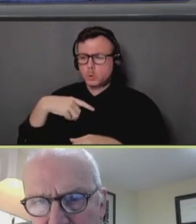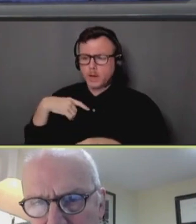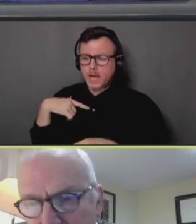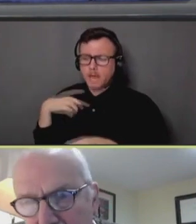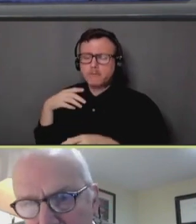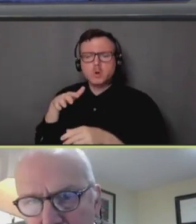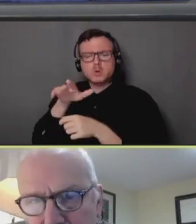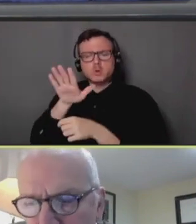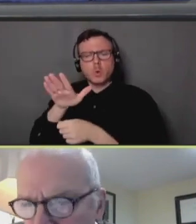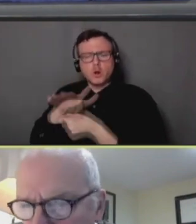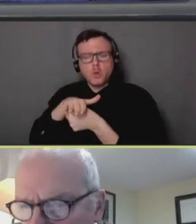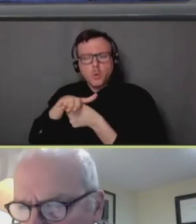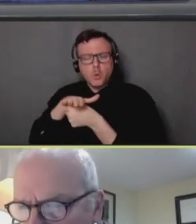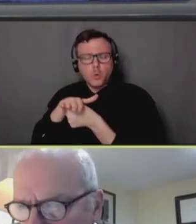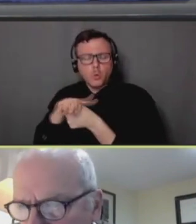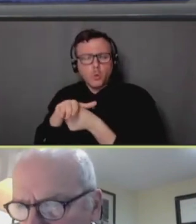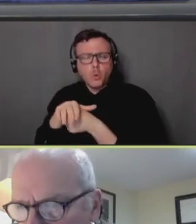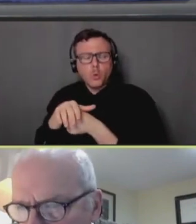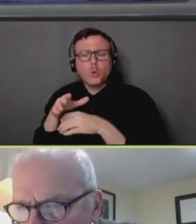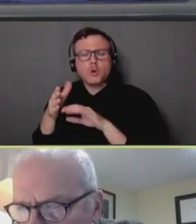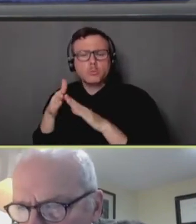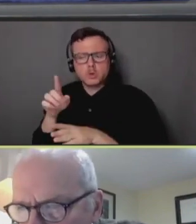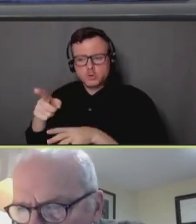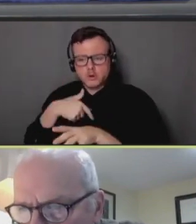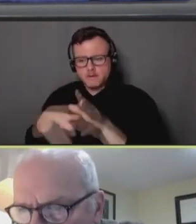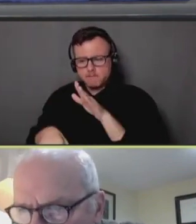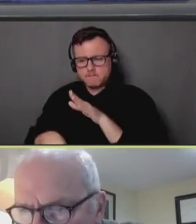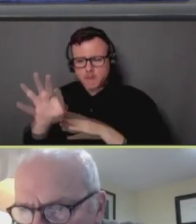seen, you know, first measles, and now at least the one polio case?